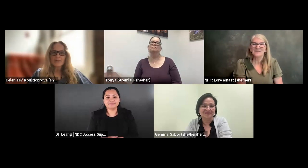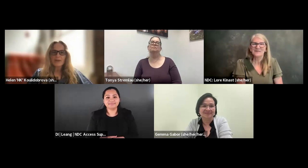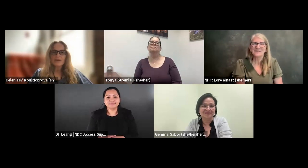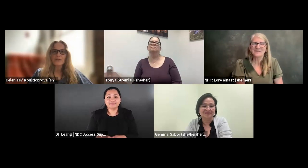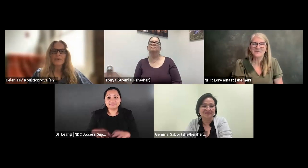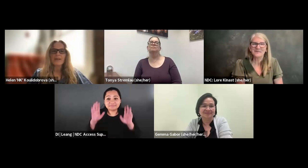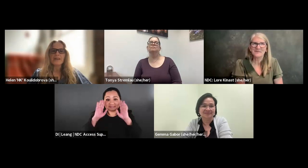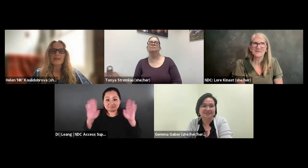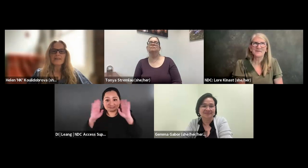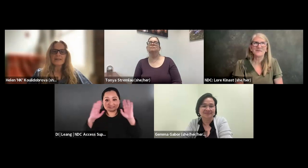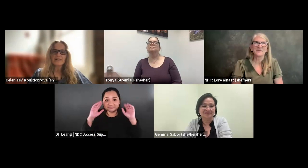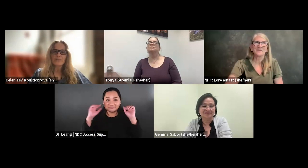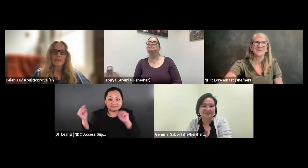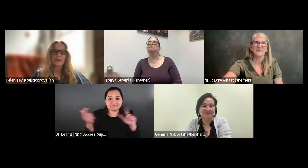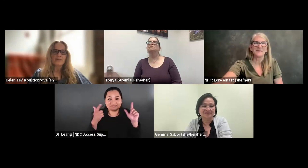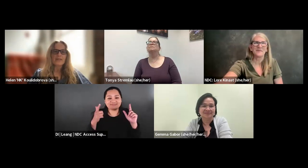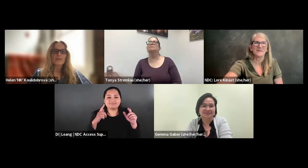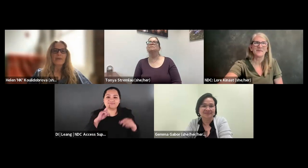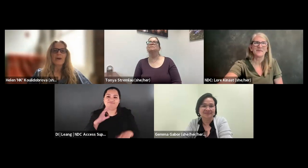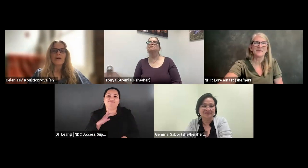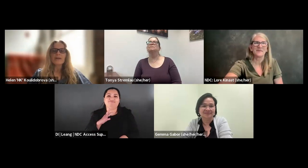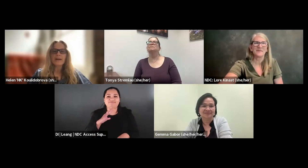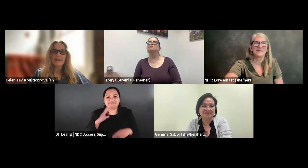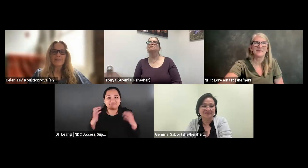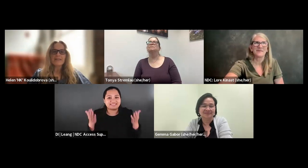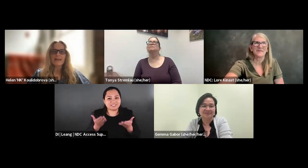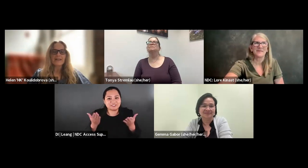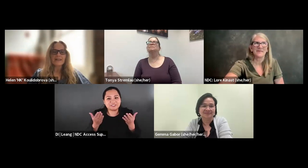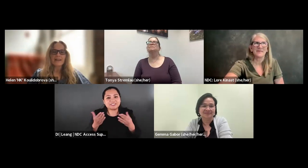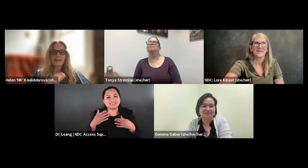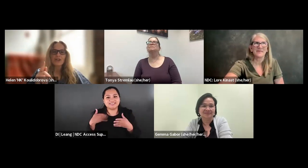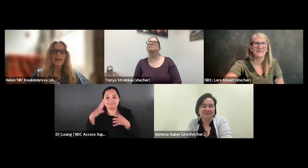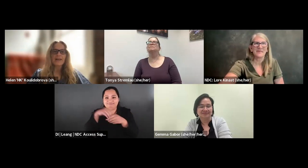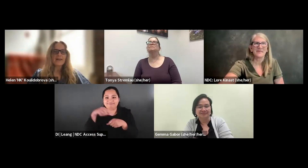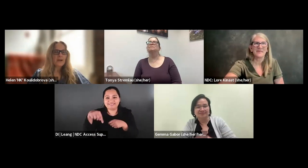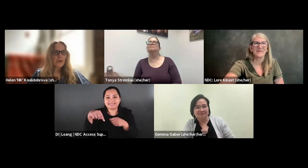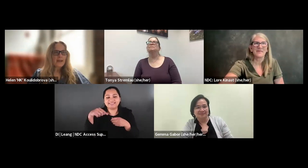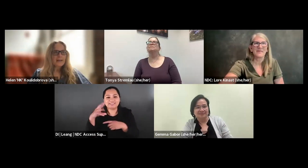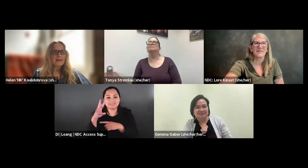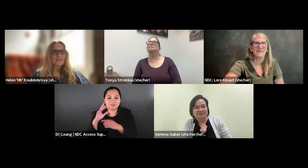It's wonderful to be here and to be a part of this webinar. My name is Helen HK.